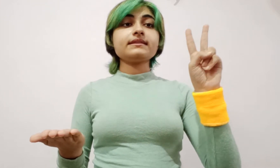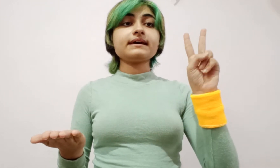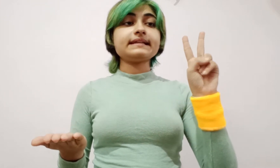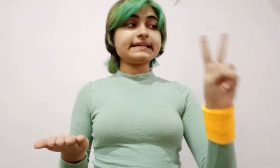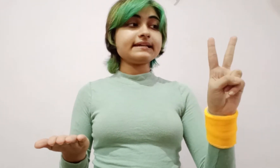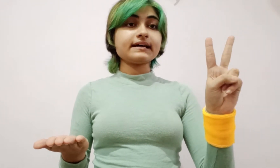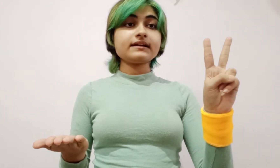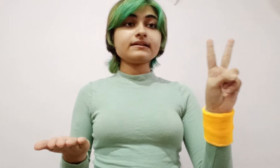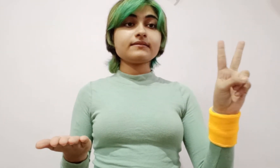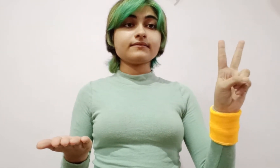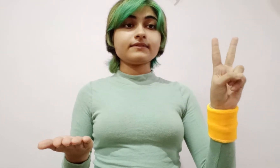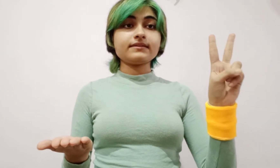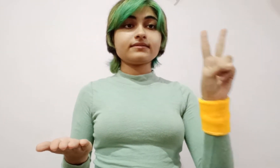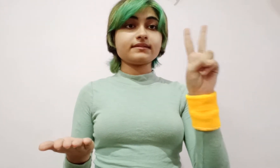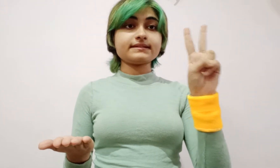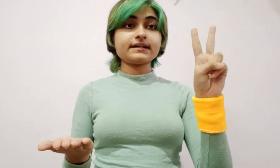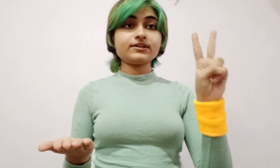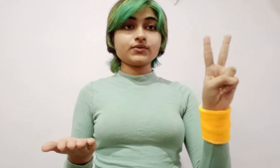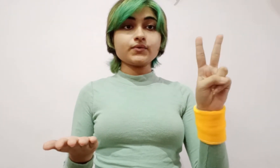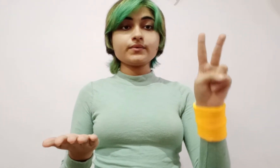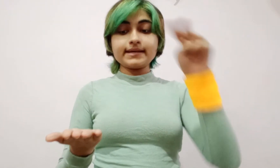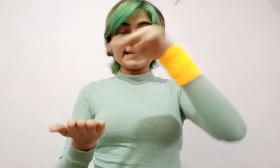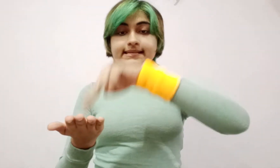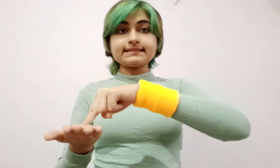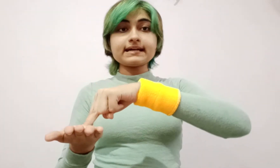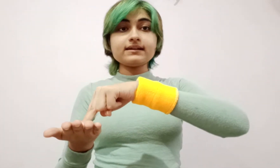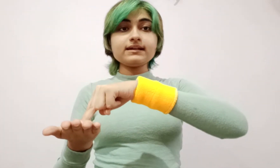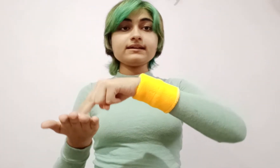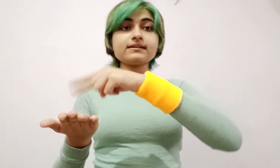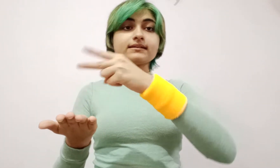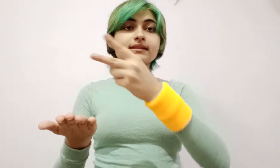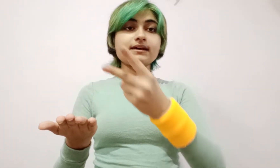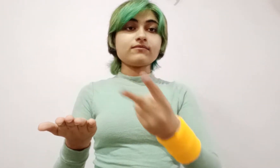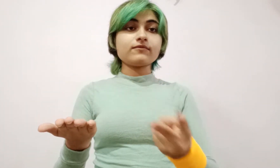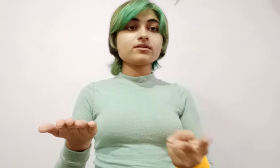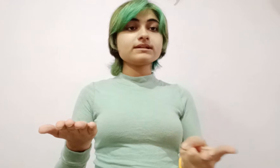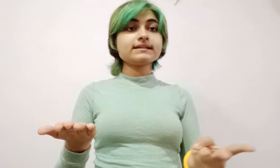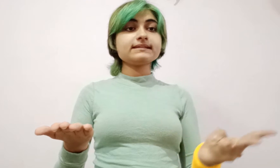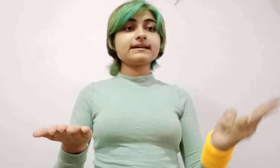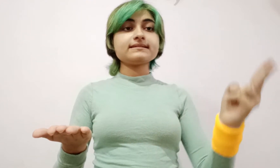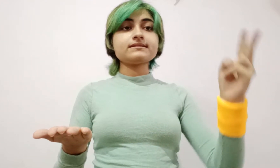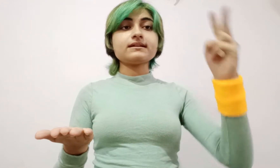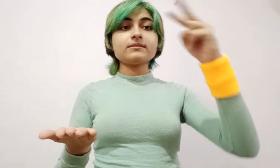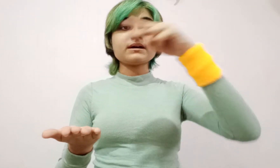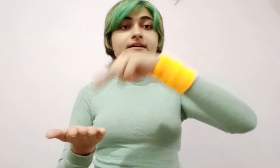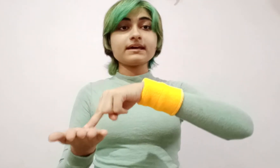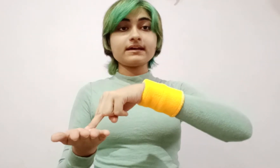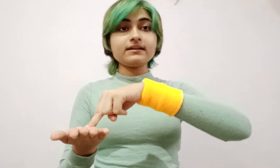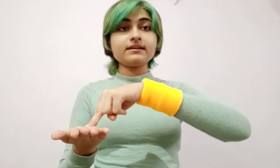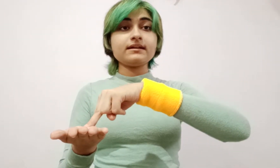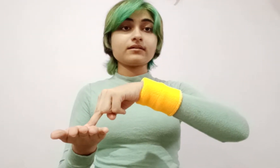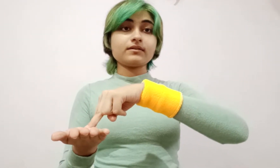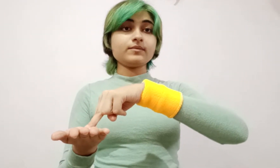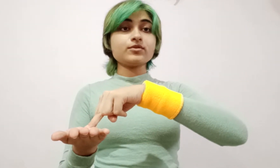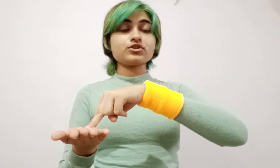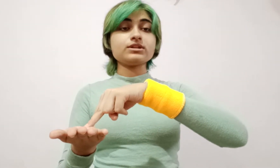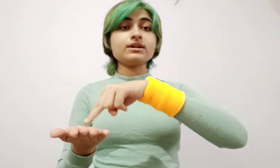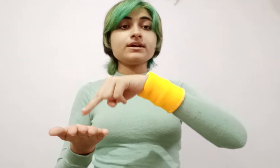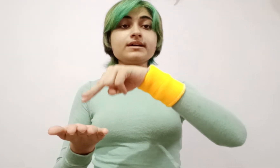then lead hand with the sign TWO, standing then falling then standing back again in a curvy motion.